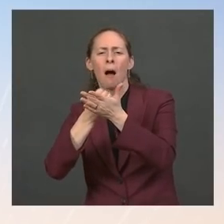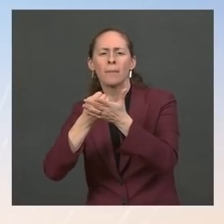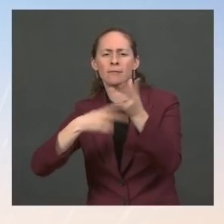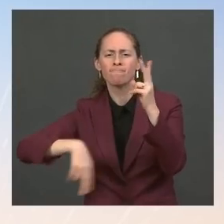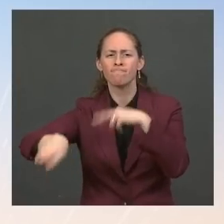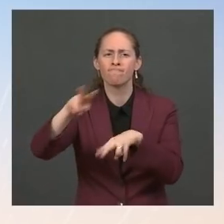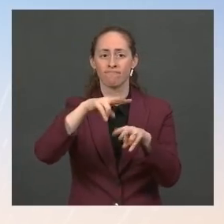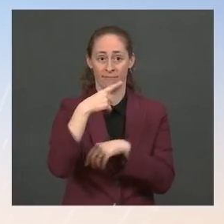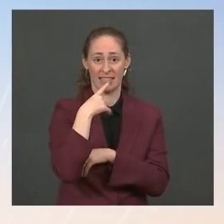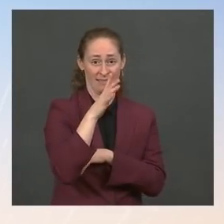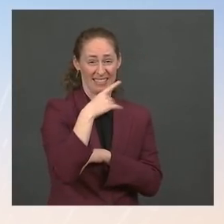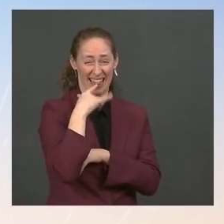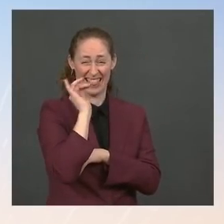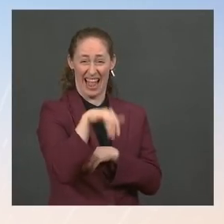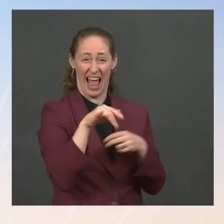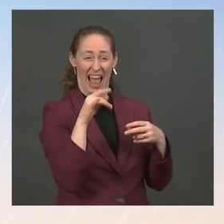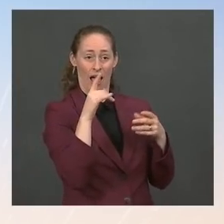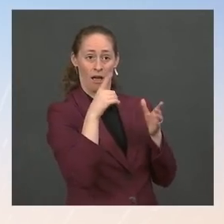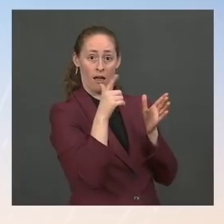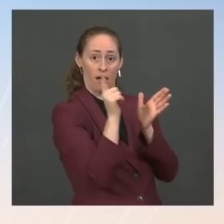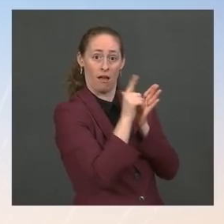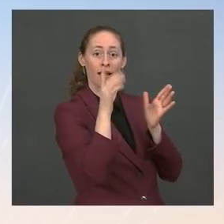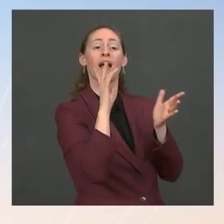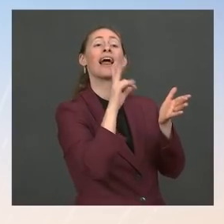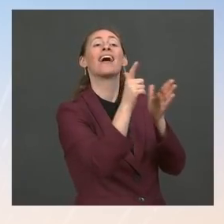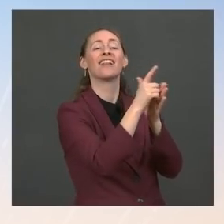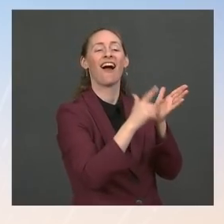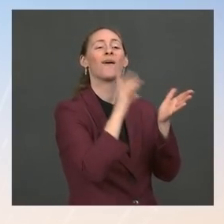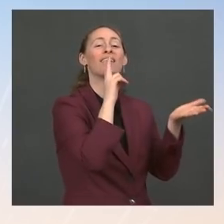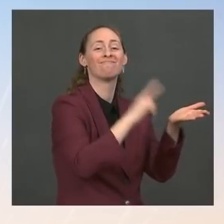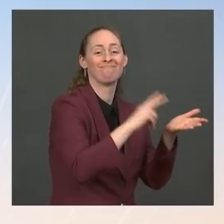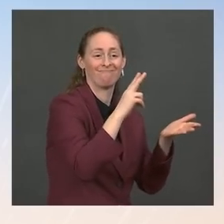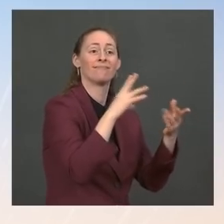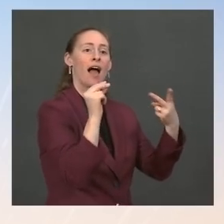that we're working to move forward -- will not add to inflationary ples- -- pressure,